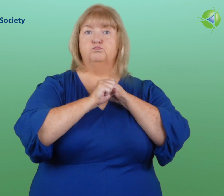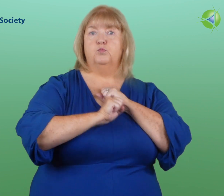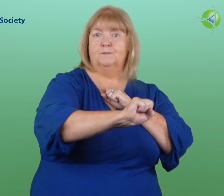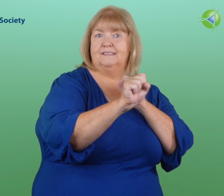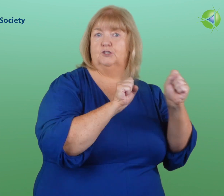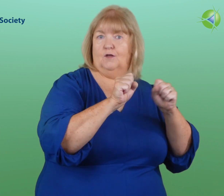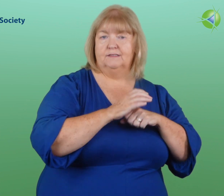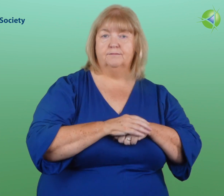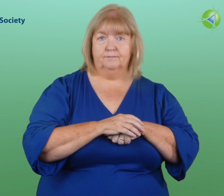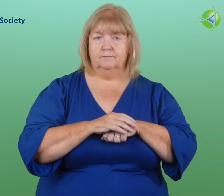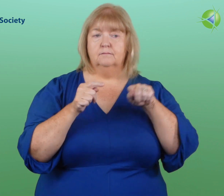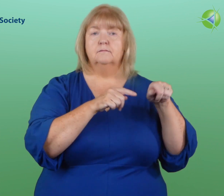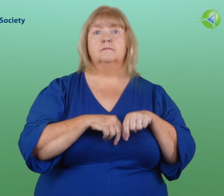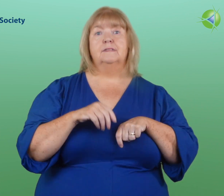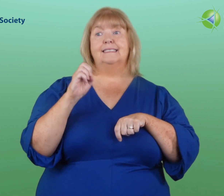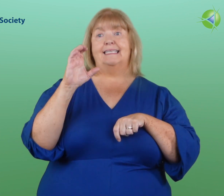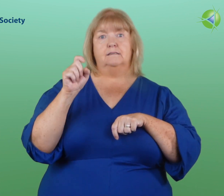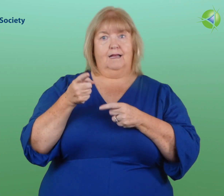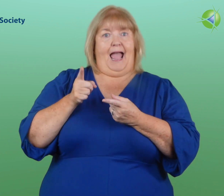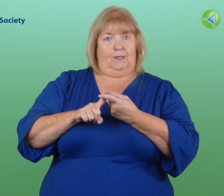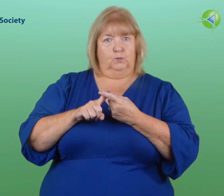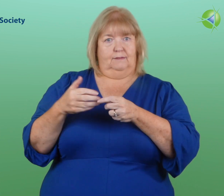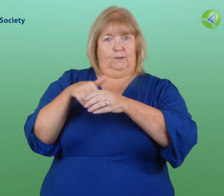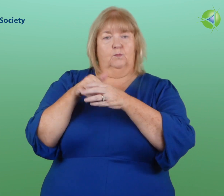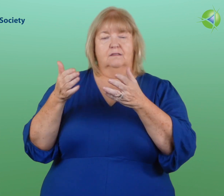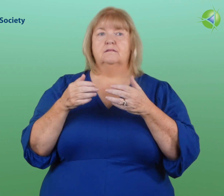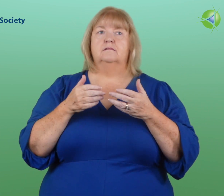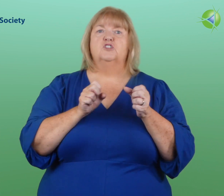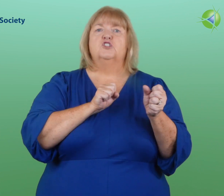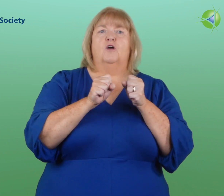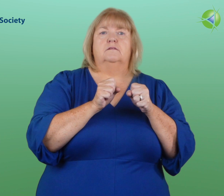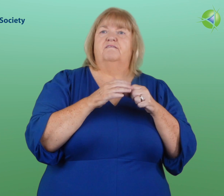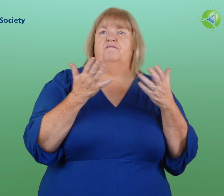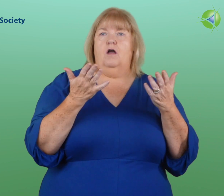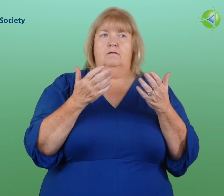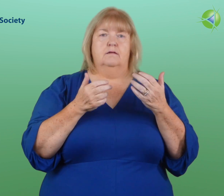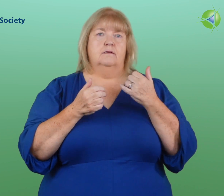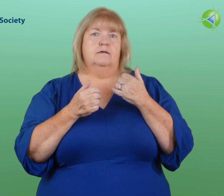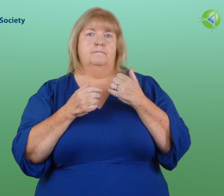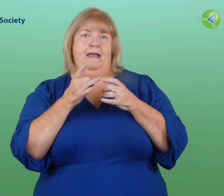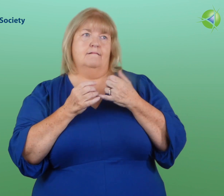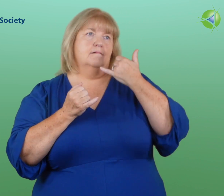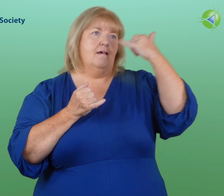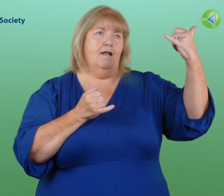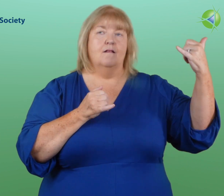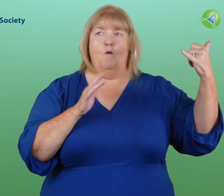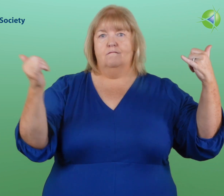a mobile phone service broadband service. ECS can also include: